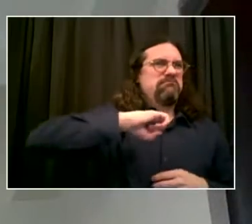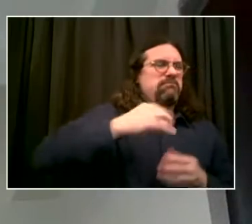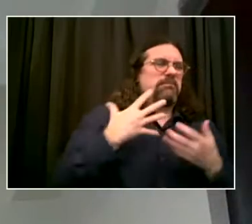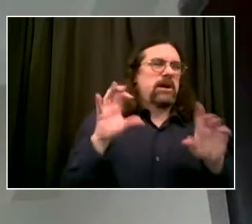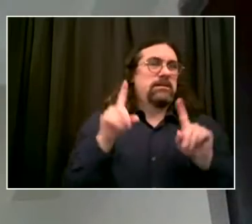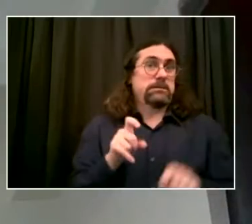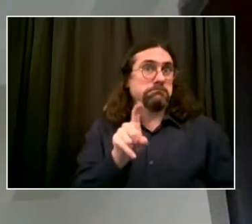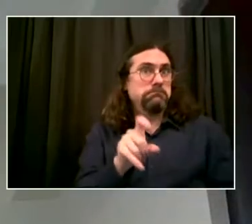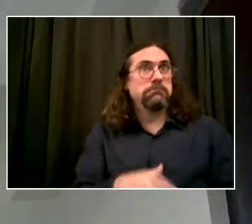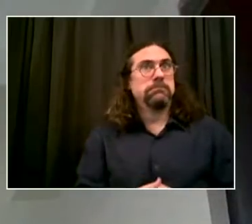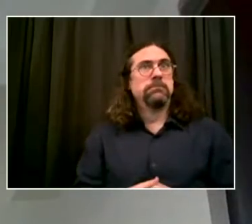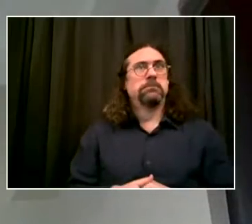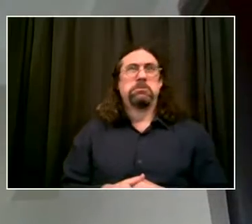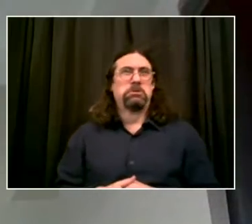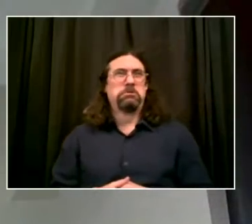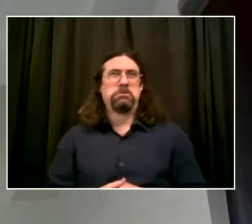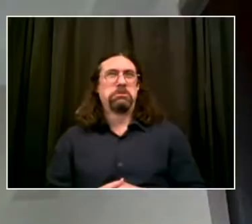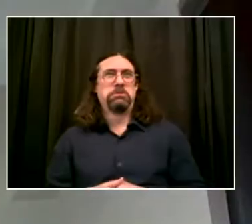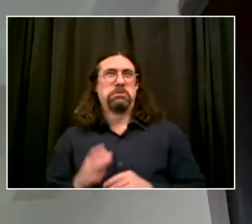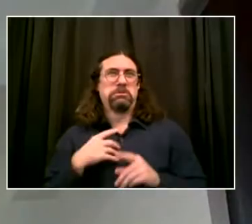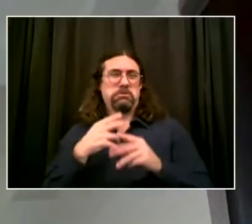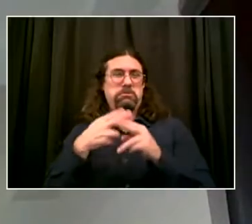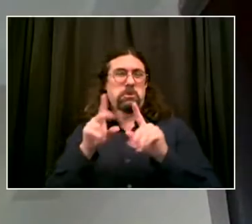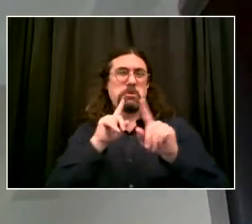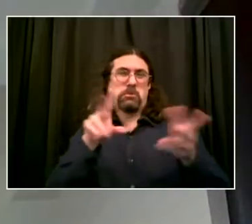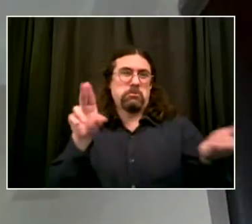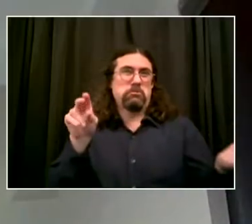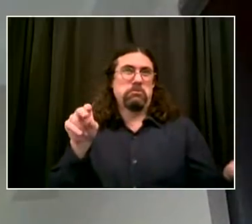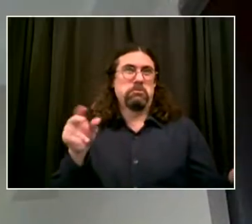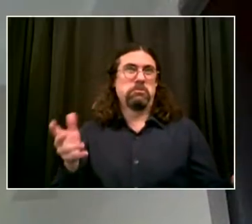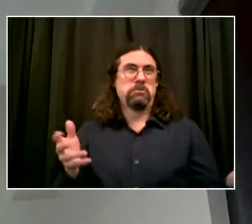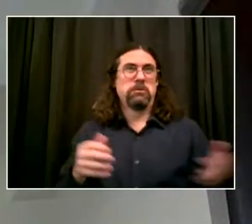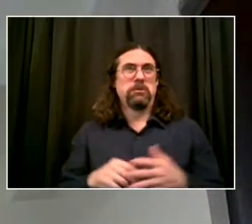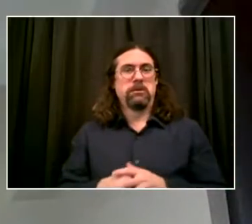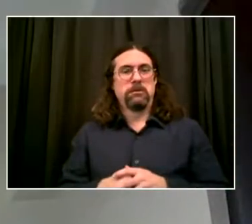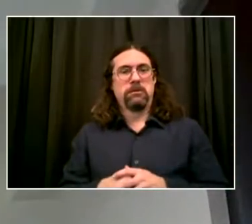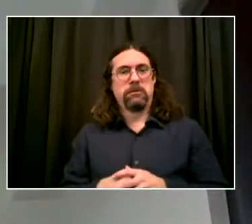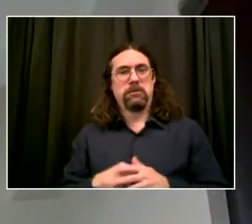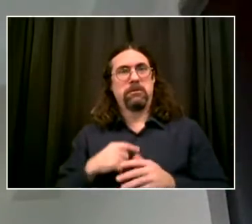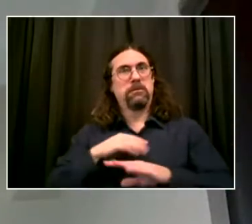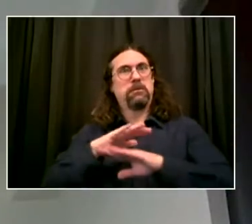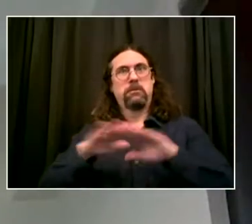A NUTSHELL I WOULD SAY NO, WE ARE NOT SEEING A LOT OF